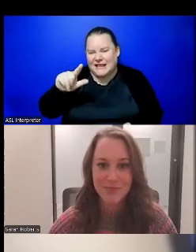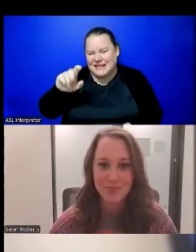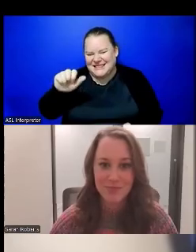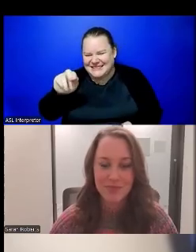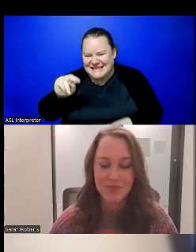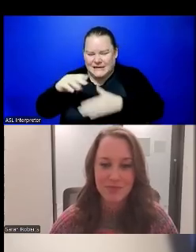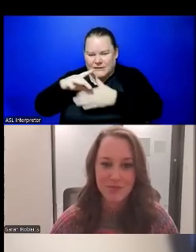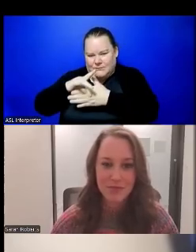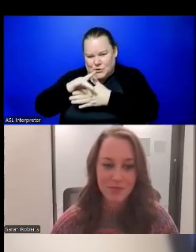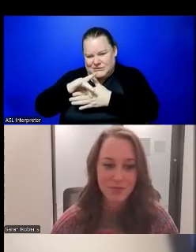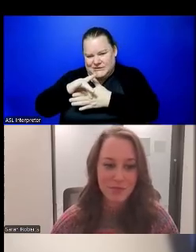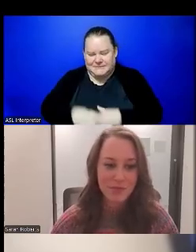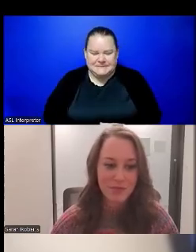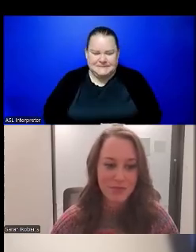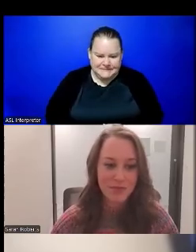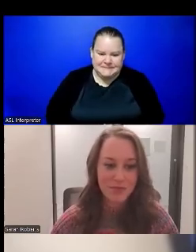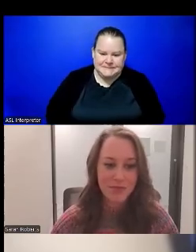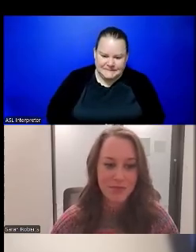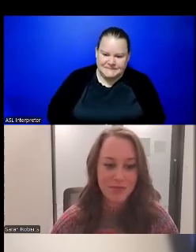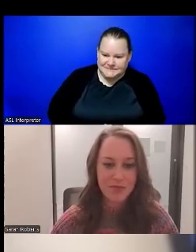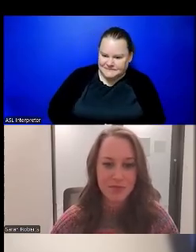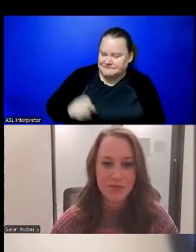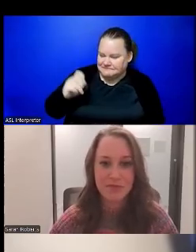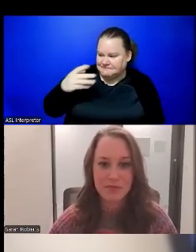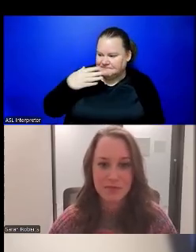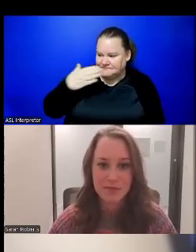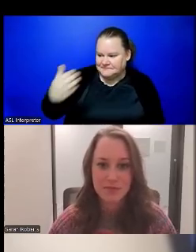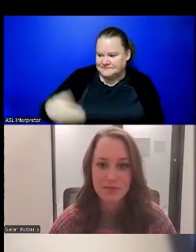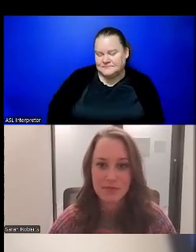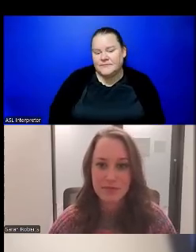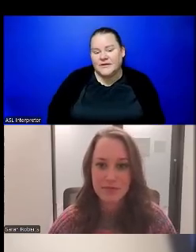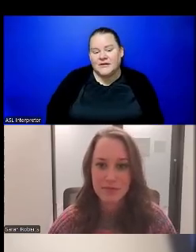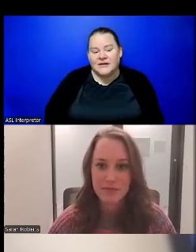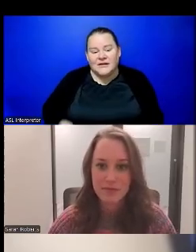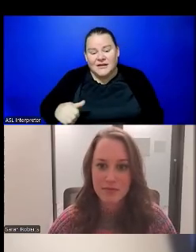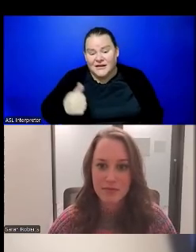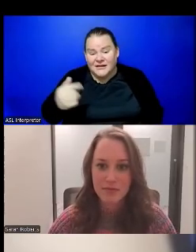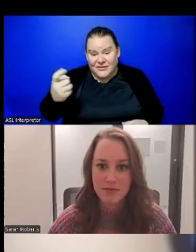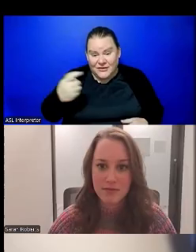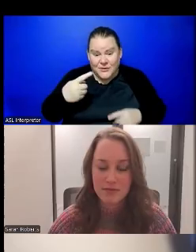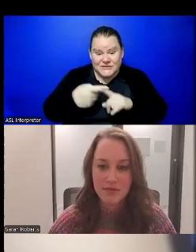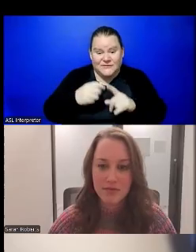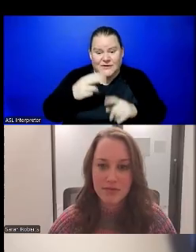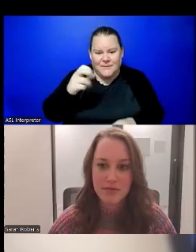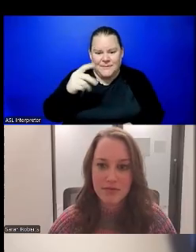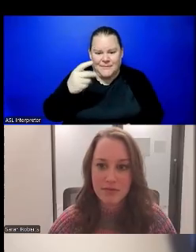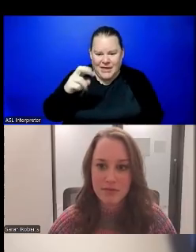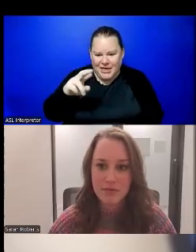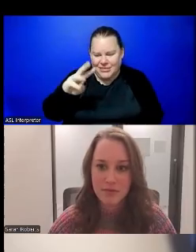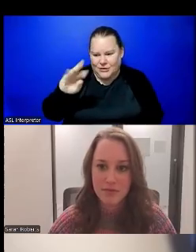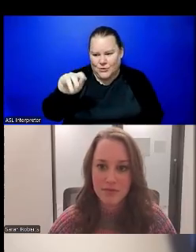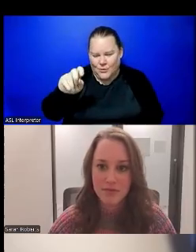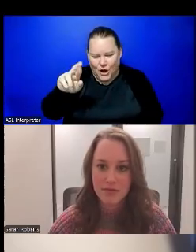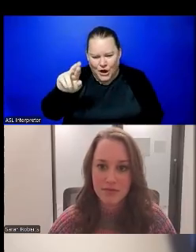Janel Preston: Great. Thank you. The other question is coming from Heather waters. She's asking, can you talk a little